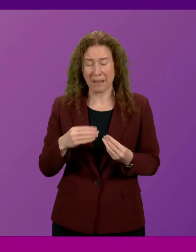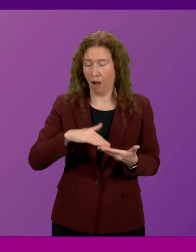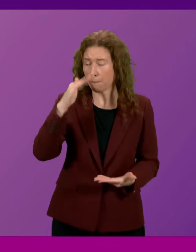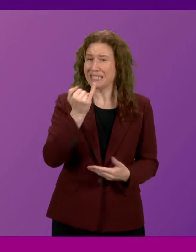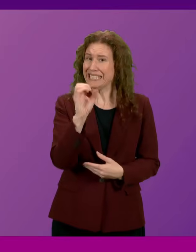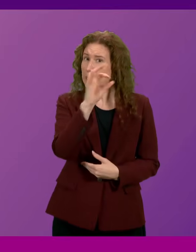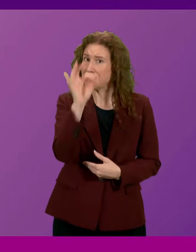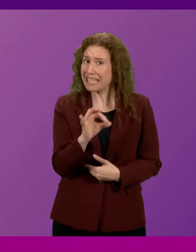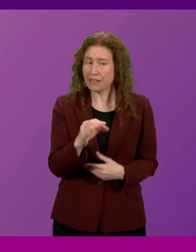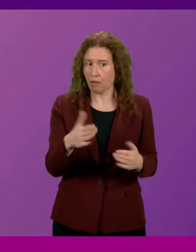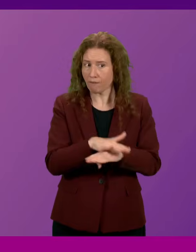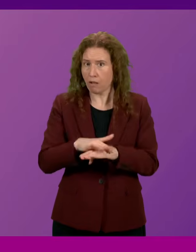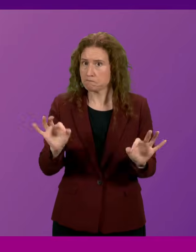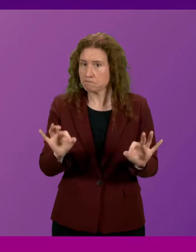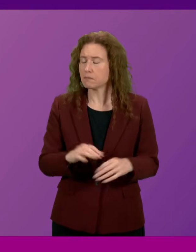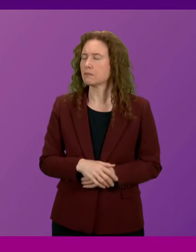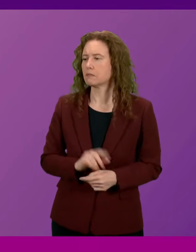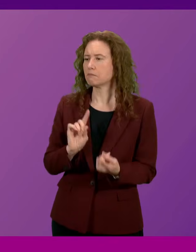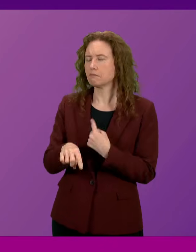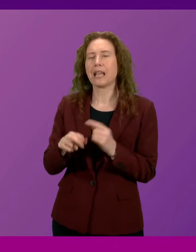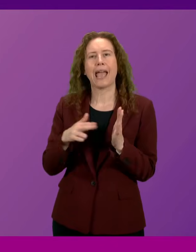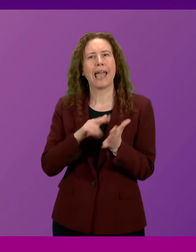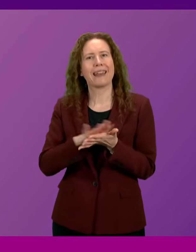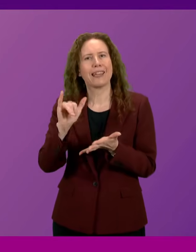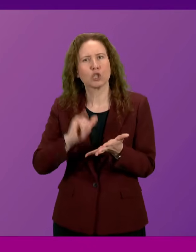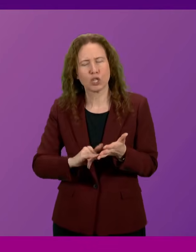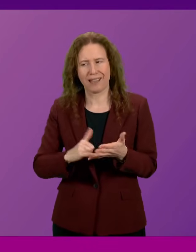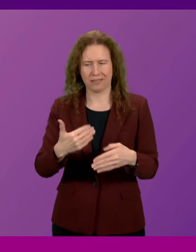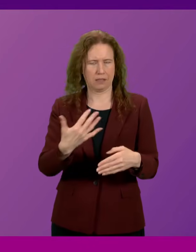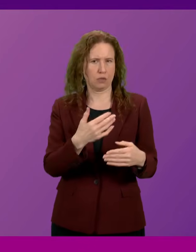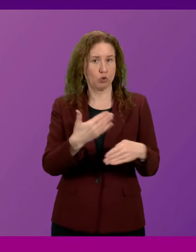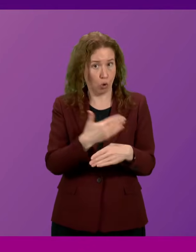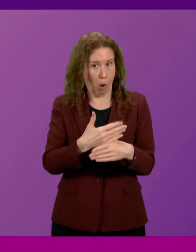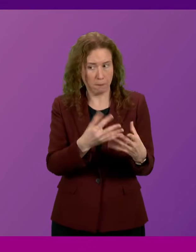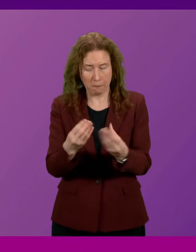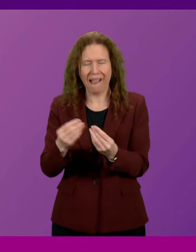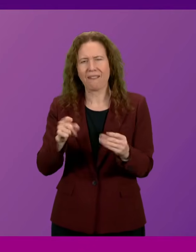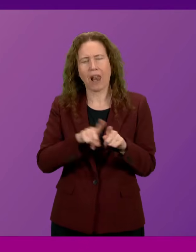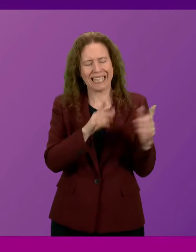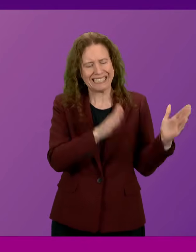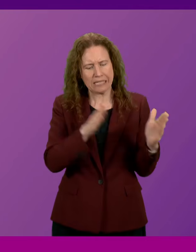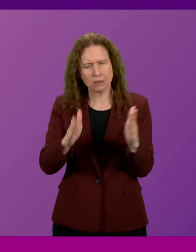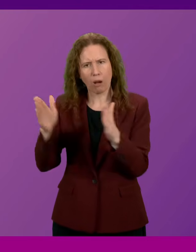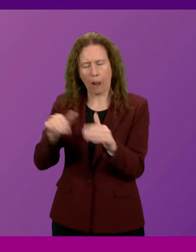NHS Scotland vacancies follow a seasonal pattern. Mr Whittle compared June data with December data,